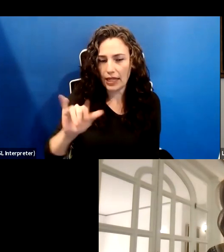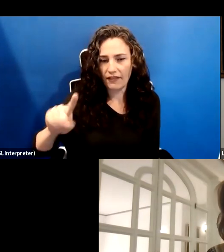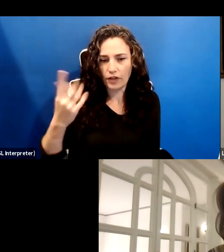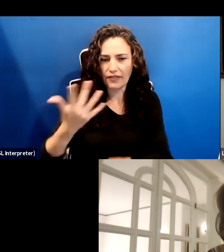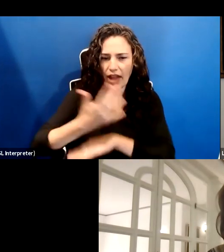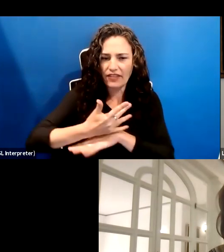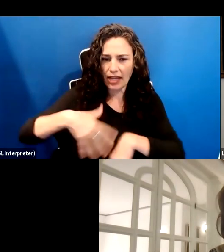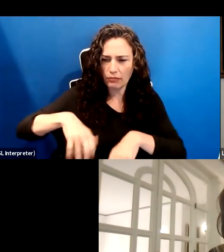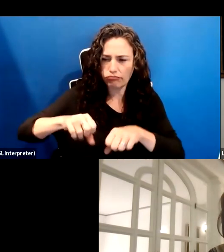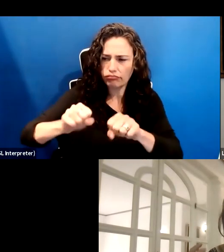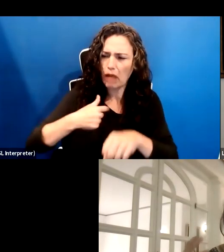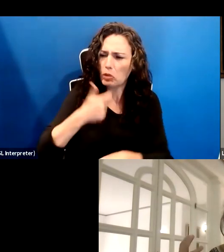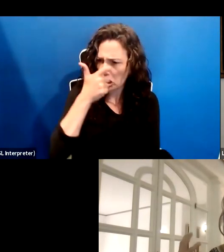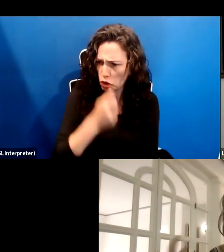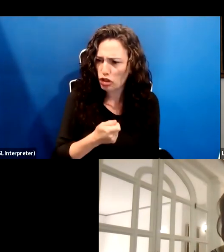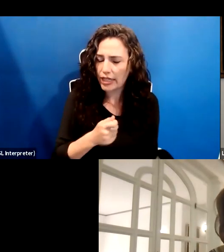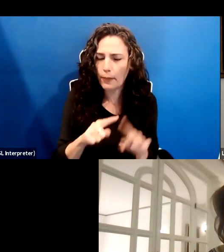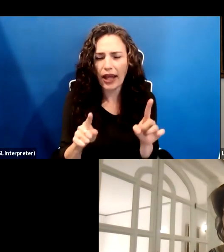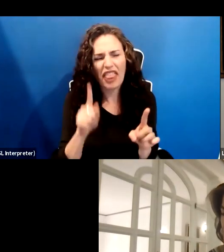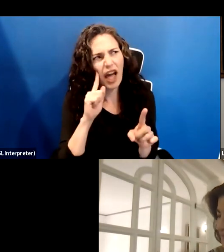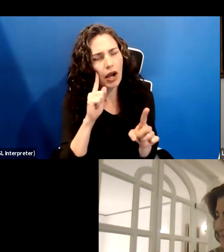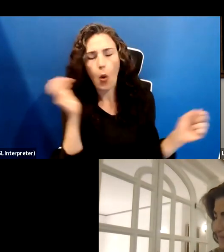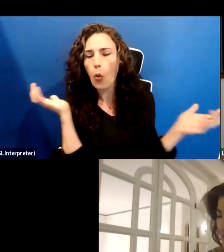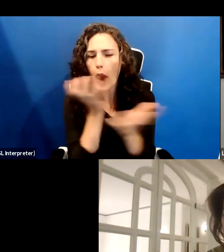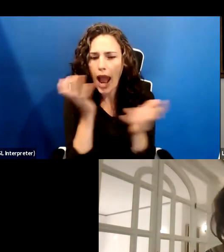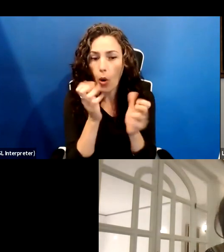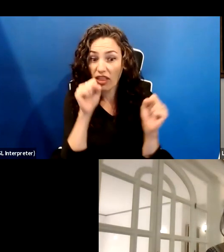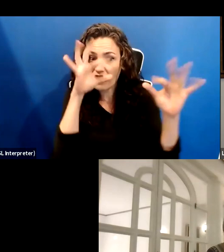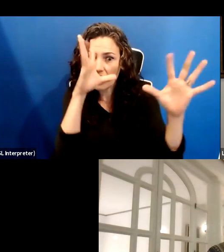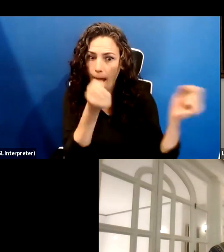But I also thought about this phenomenon in places like